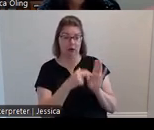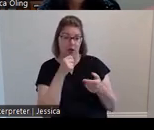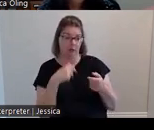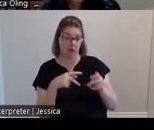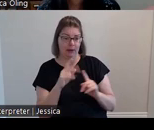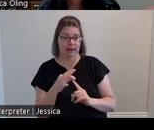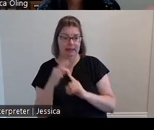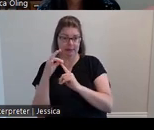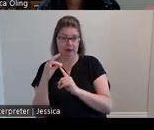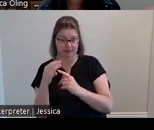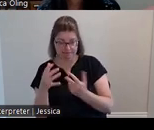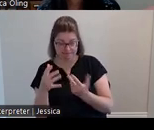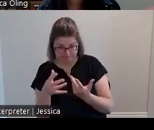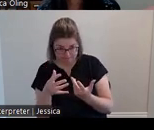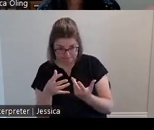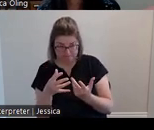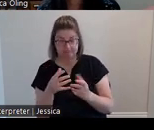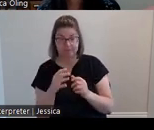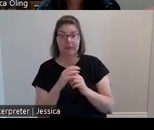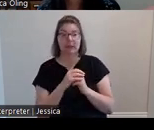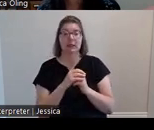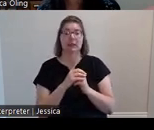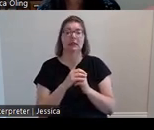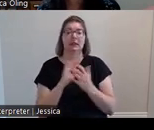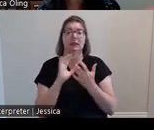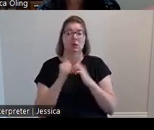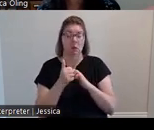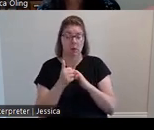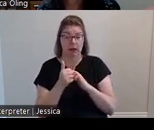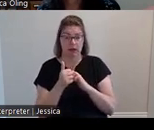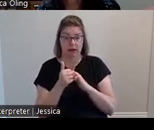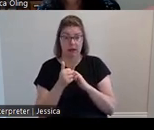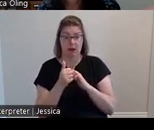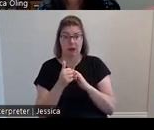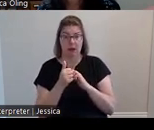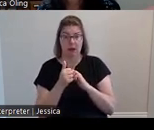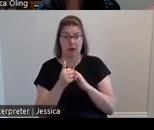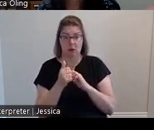Um, and so how are we going to be contextualizing that for our members?